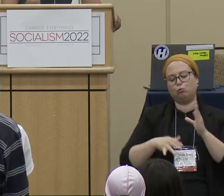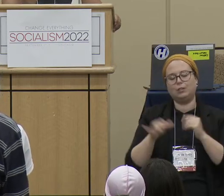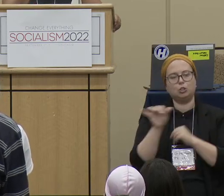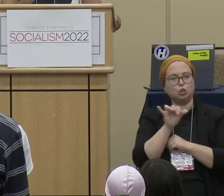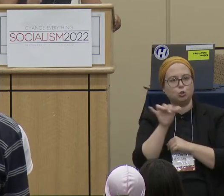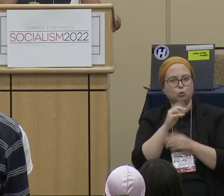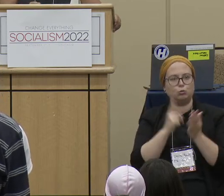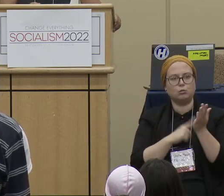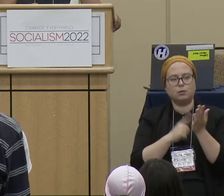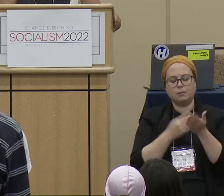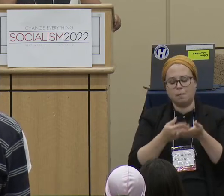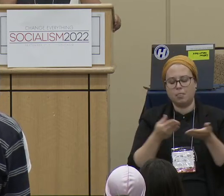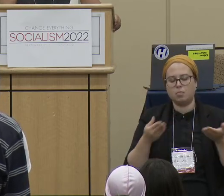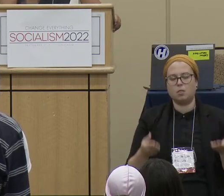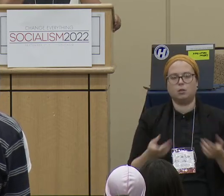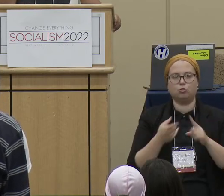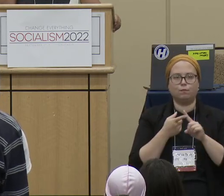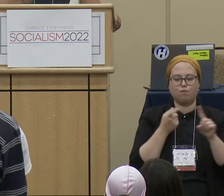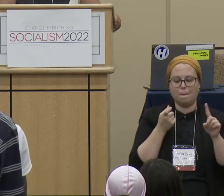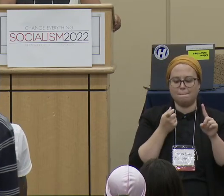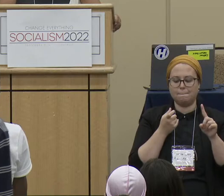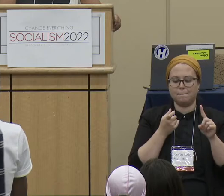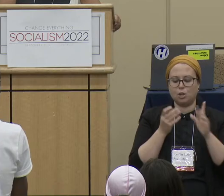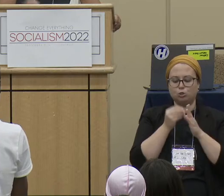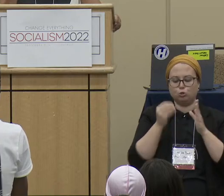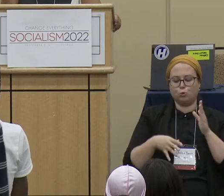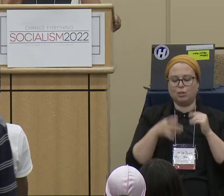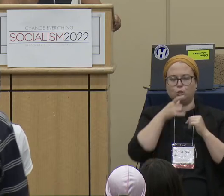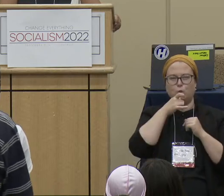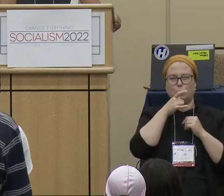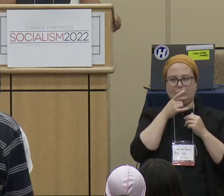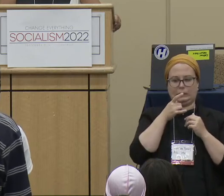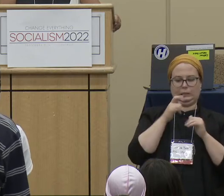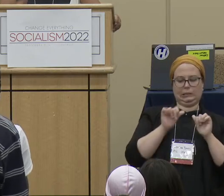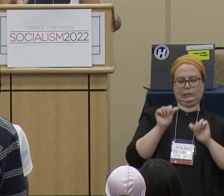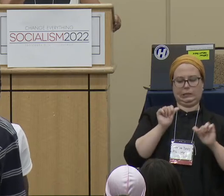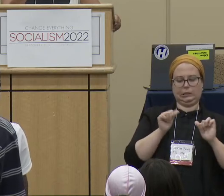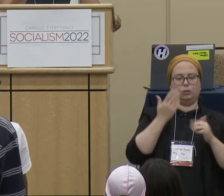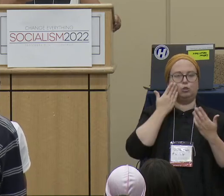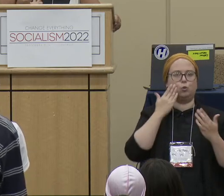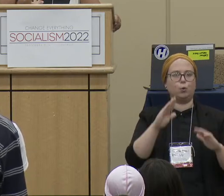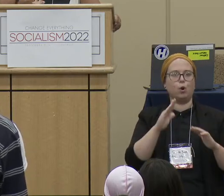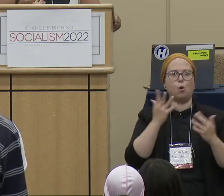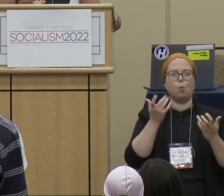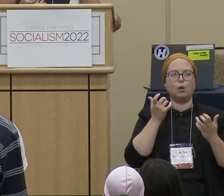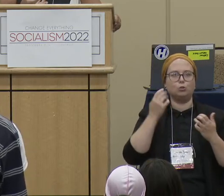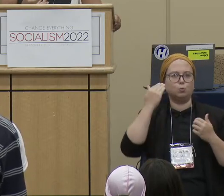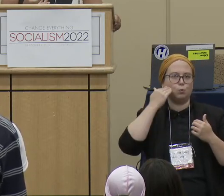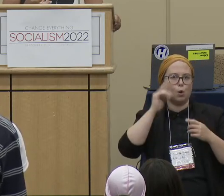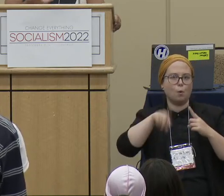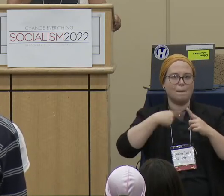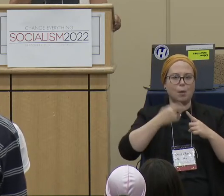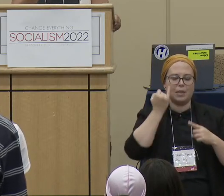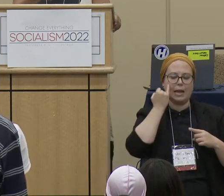too. Sometimes there's things that come . I insert it into my